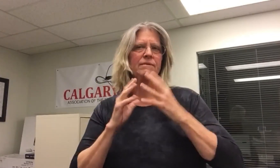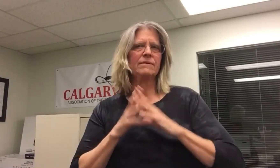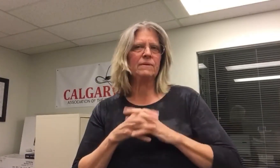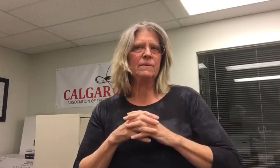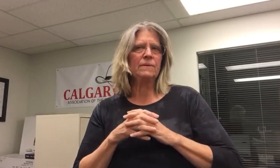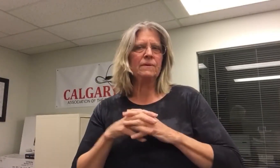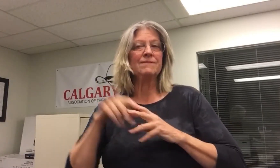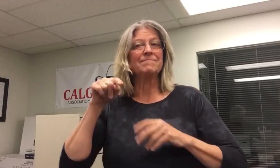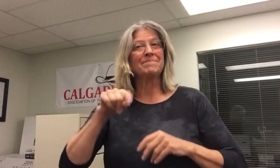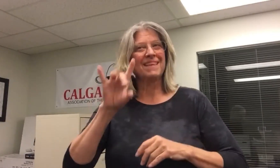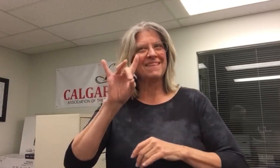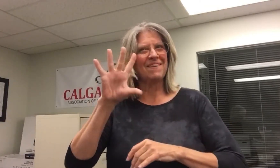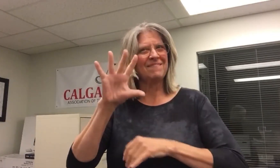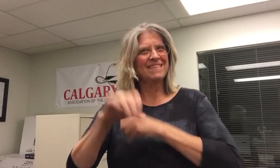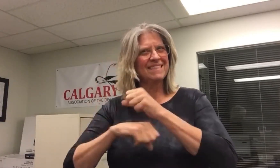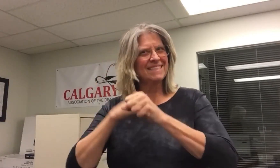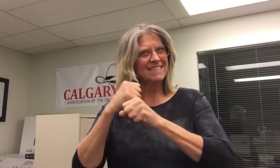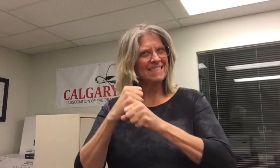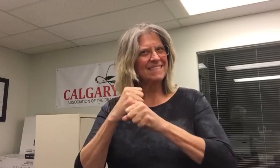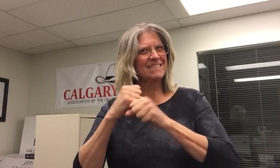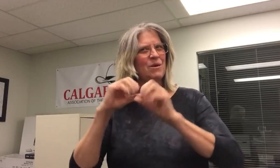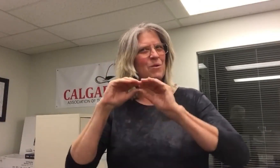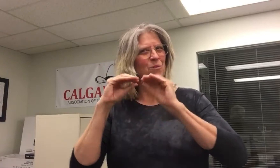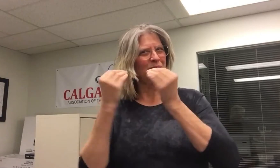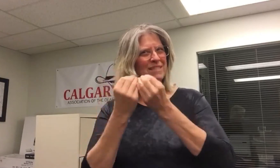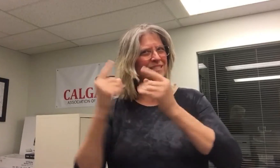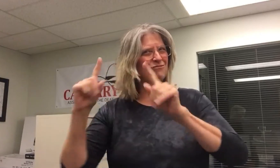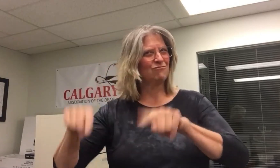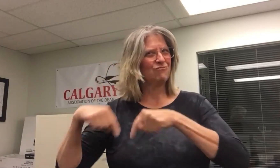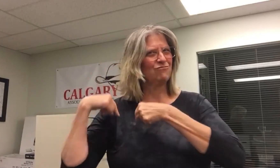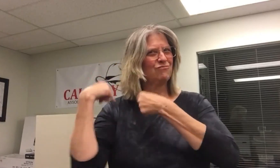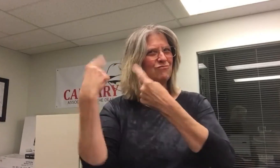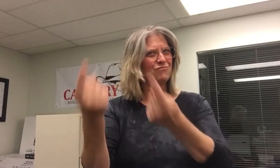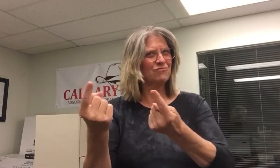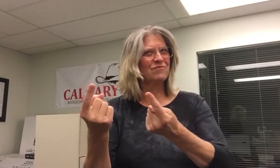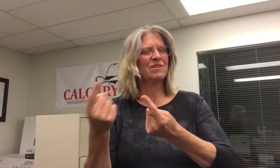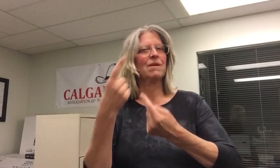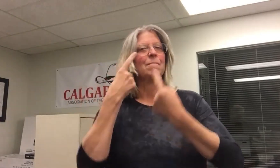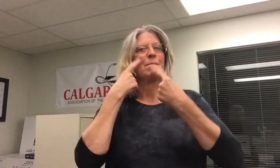It's the 85th year of our organization and last November,